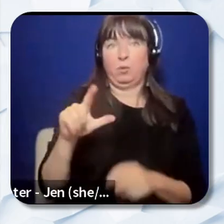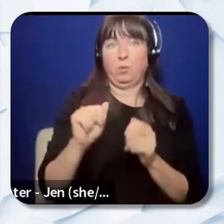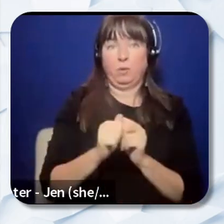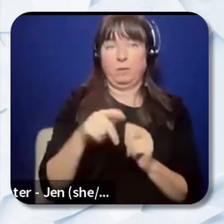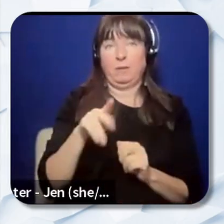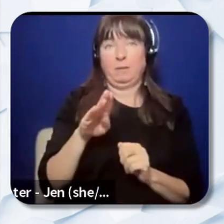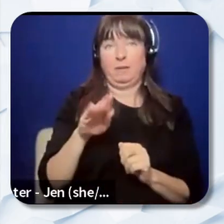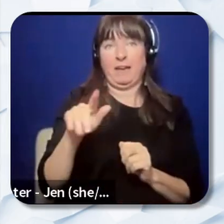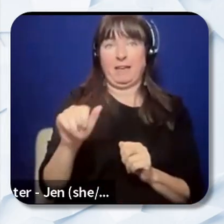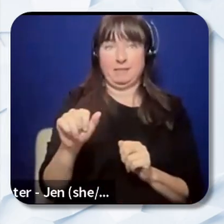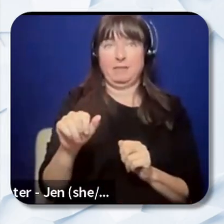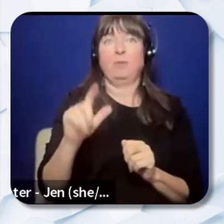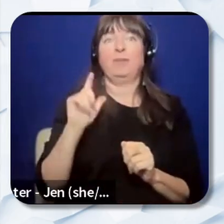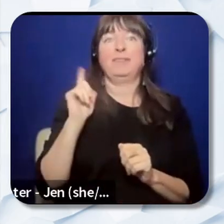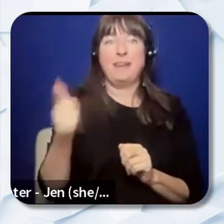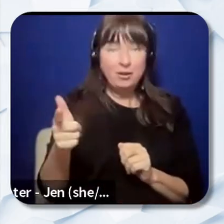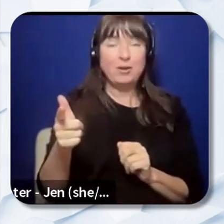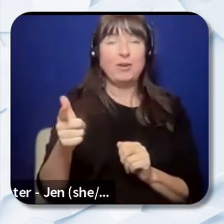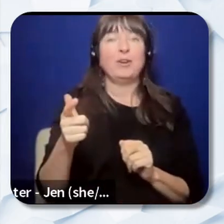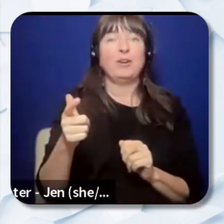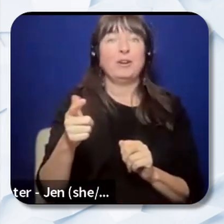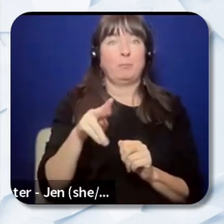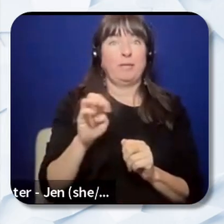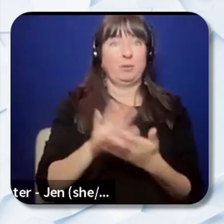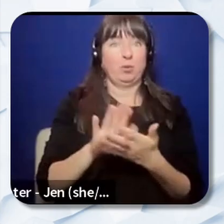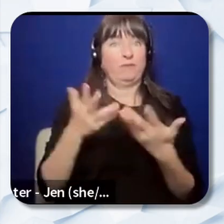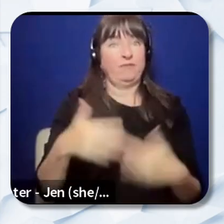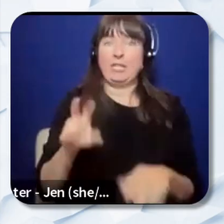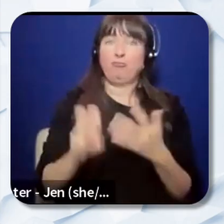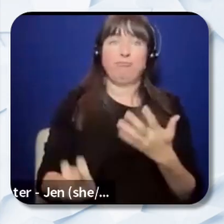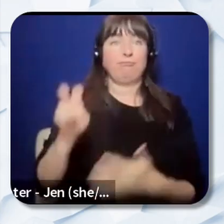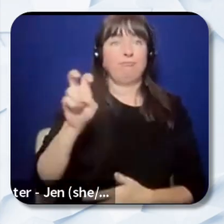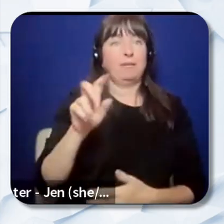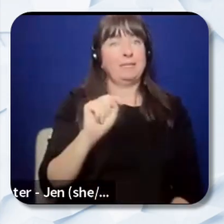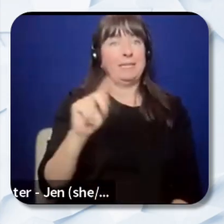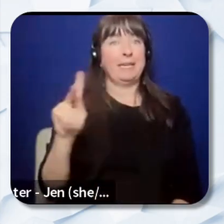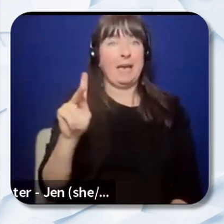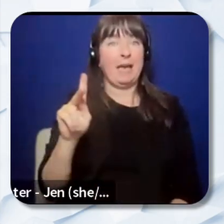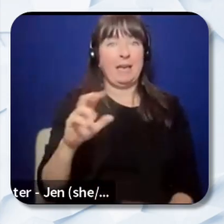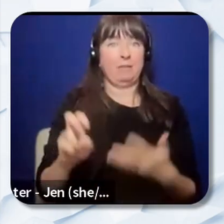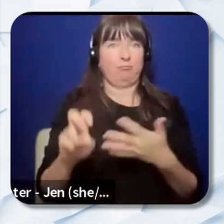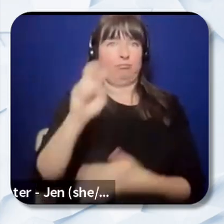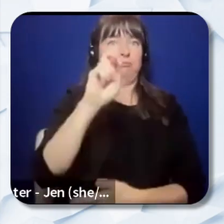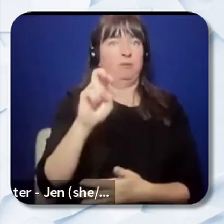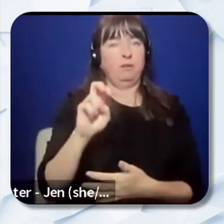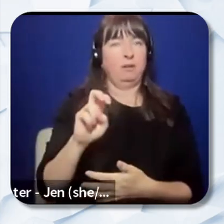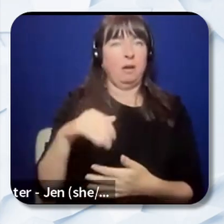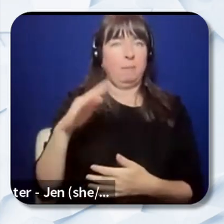that way when they move on from preschool into TK and and upper grade they have that connection and